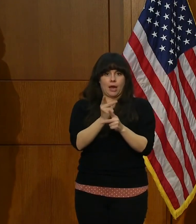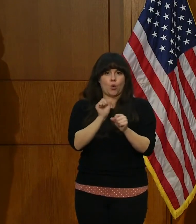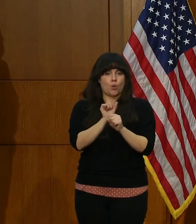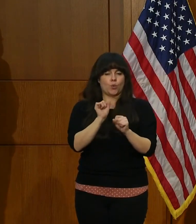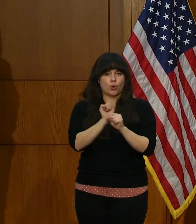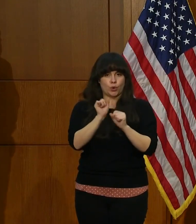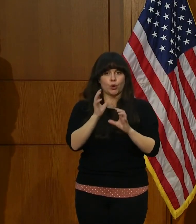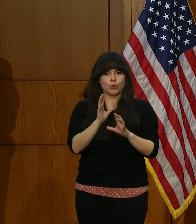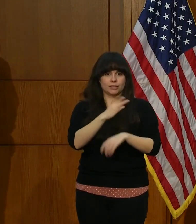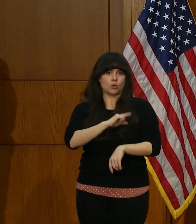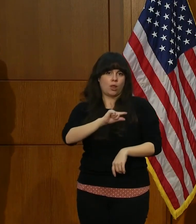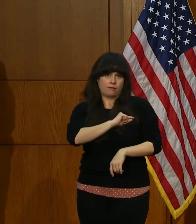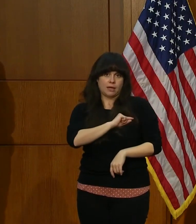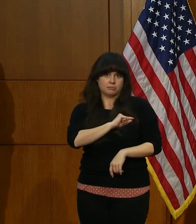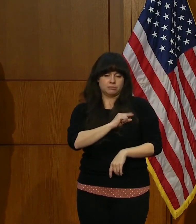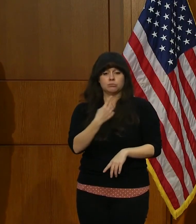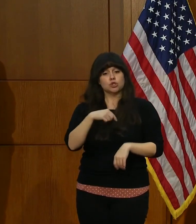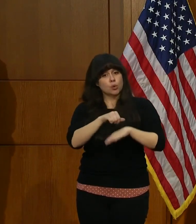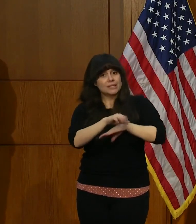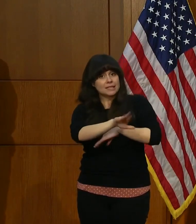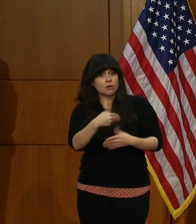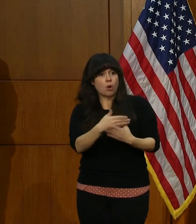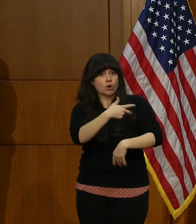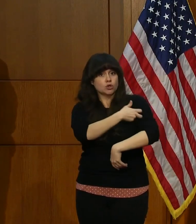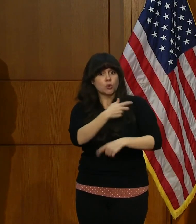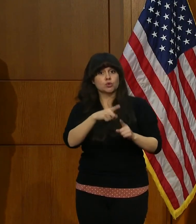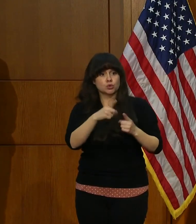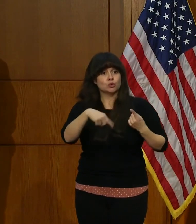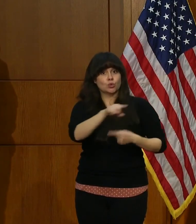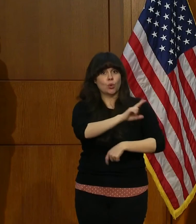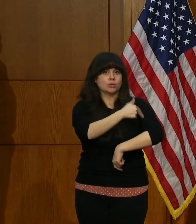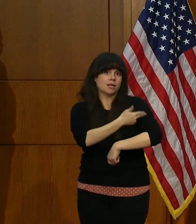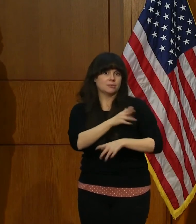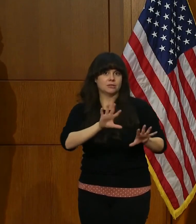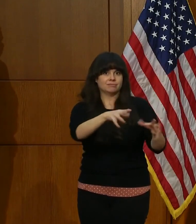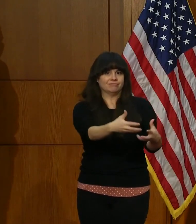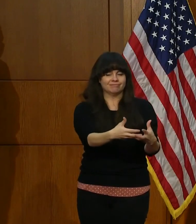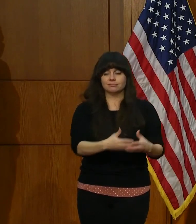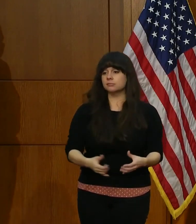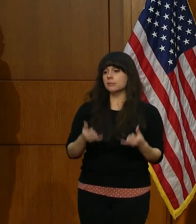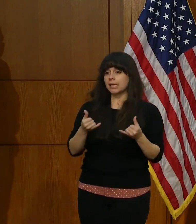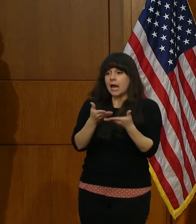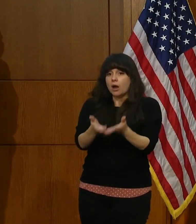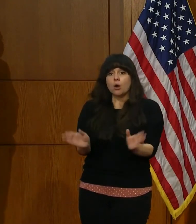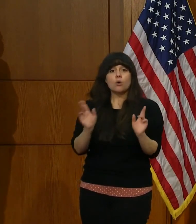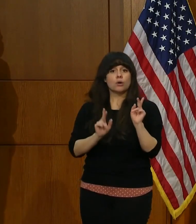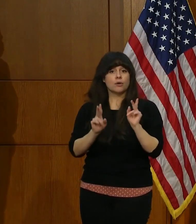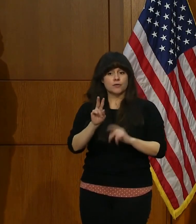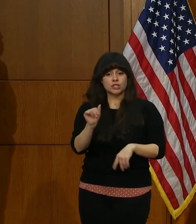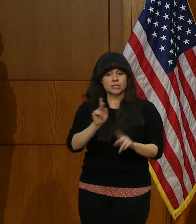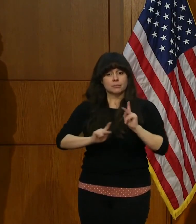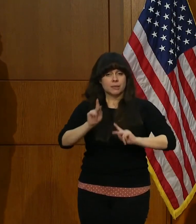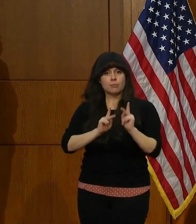BEGINNING, ONLY HEALTH CARE WORKERS WERE ELIGIBLE. SO WE SENT THE SHOT WHERE THOSE